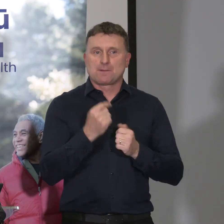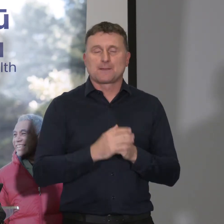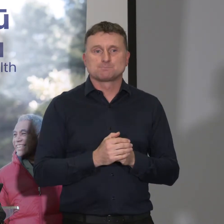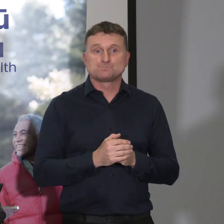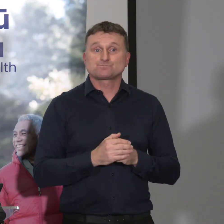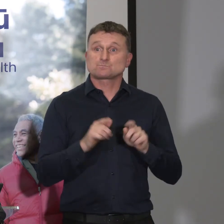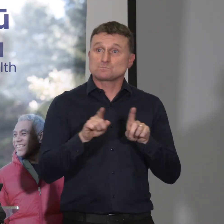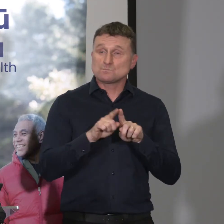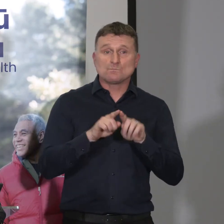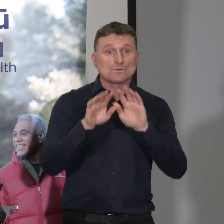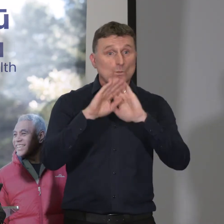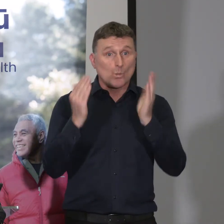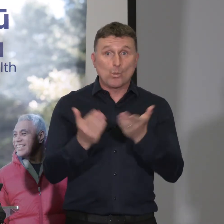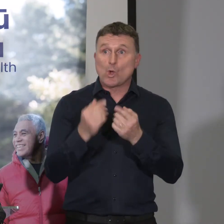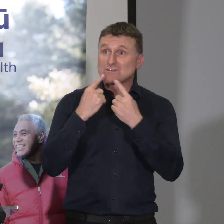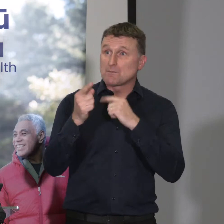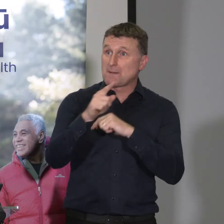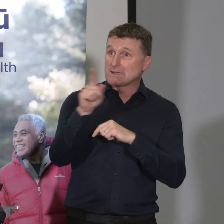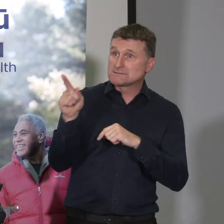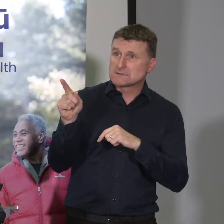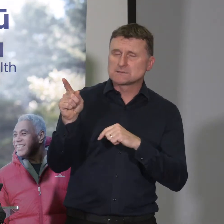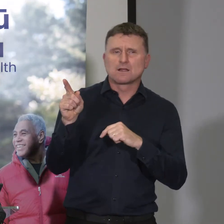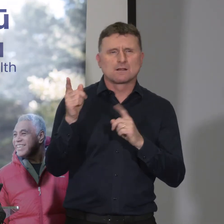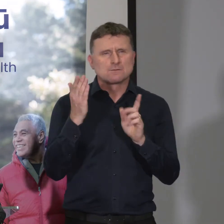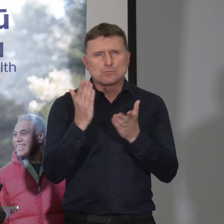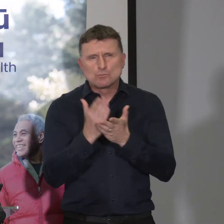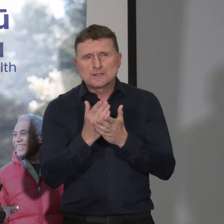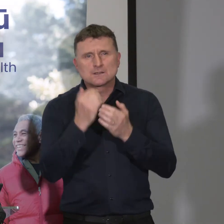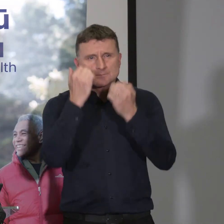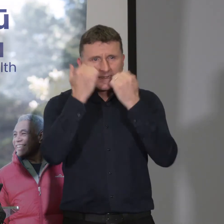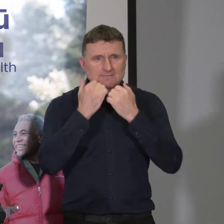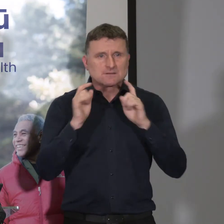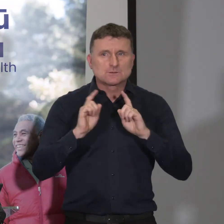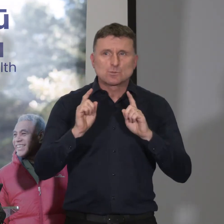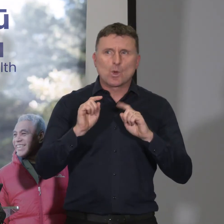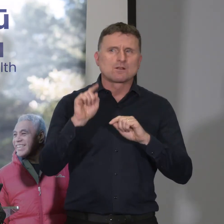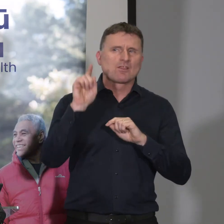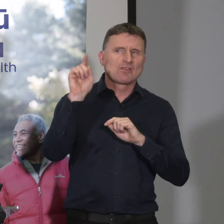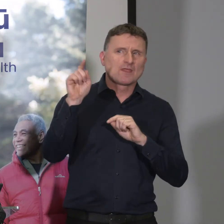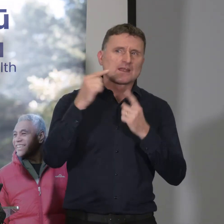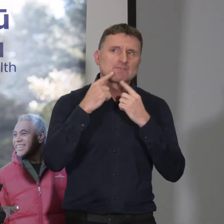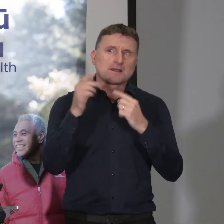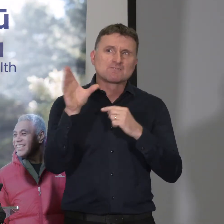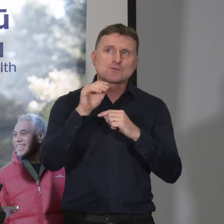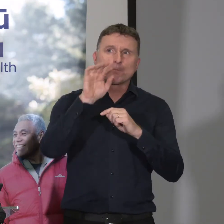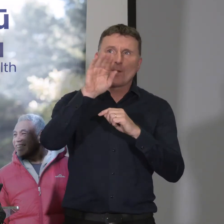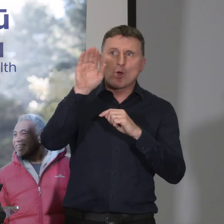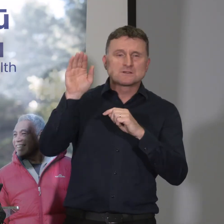Given the limited real-world information on new variants, many assumptions required for this modelling have been